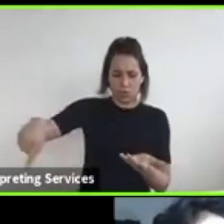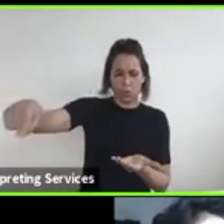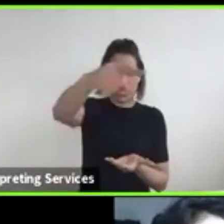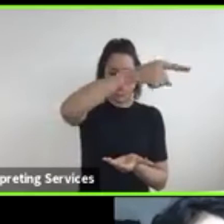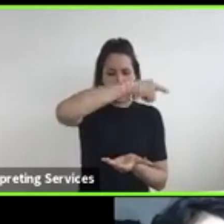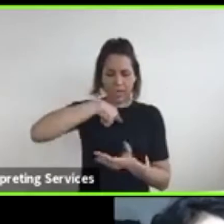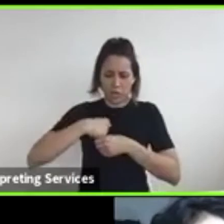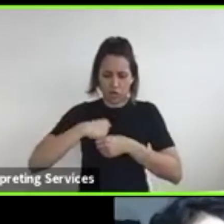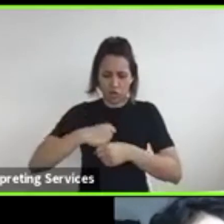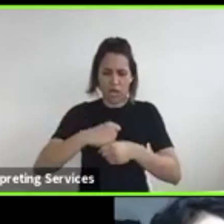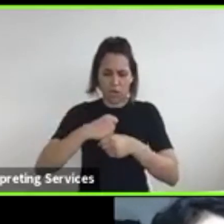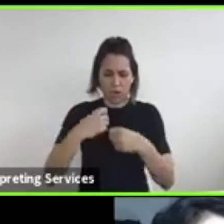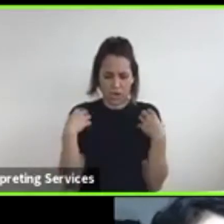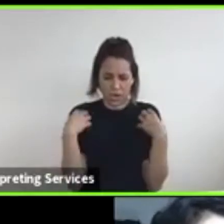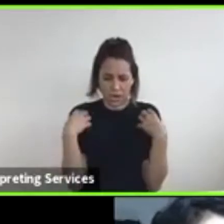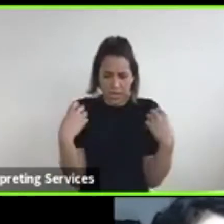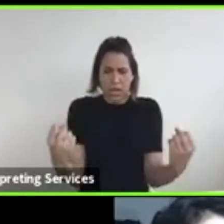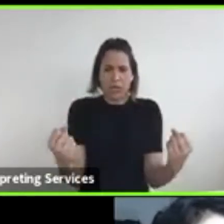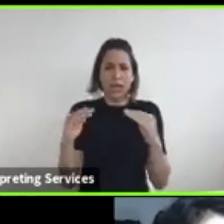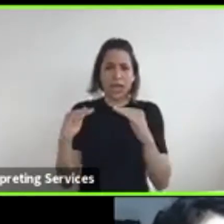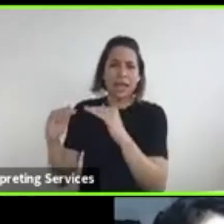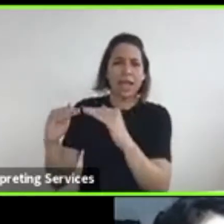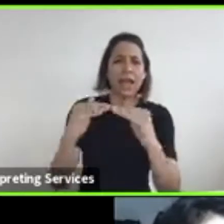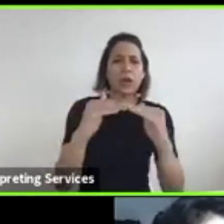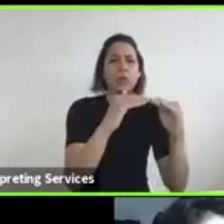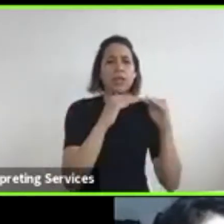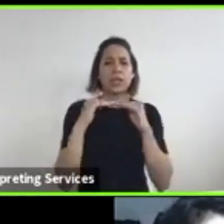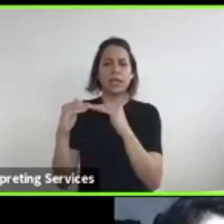AND EQUITY BUT I KNOW THAT WE DO THAT IN A MYRIAD